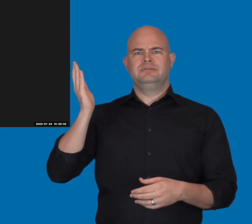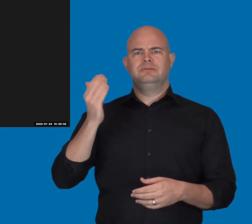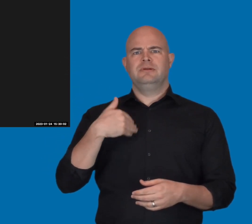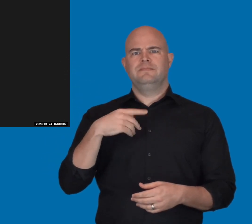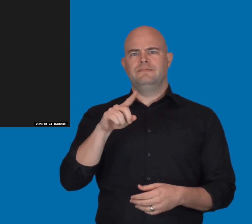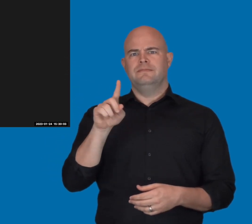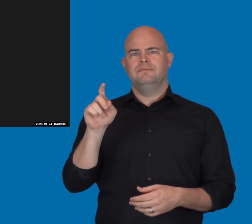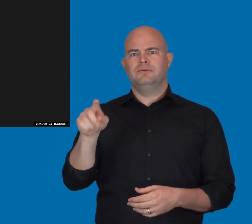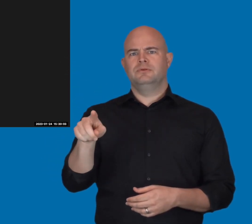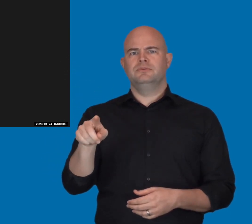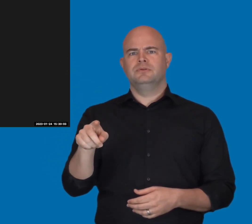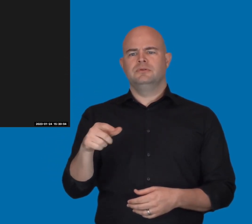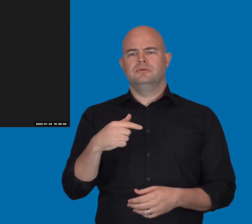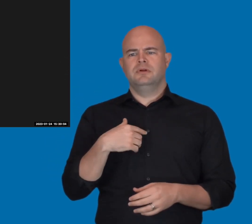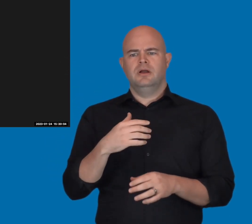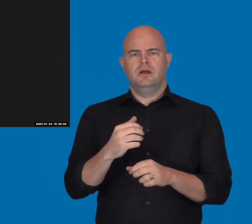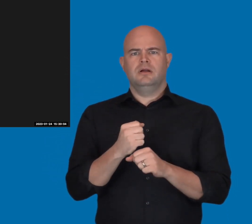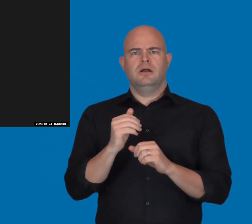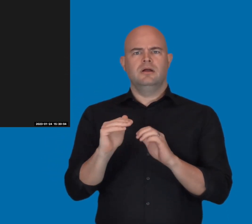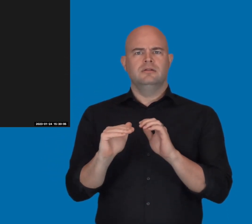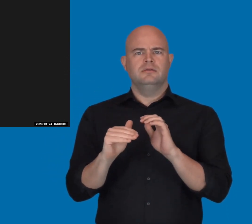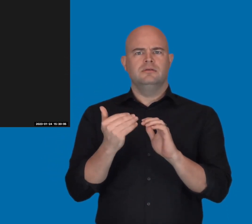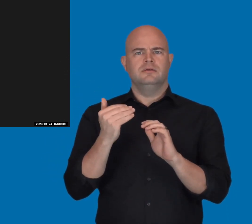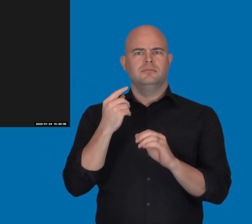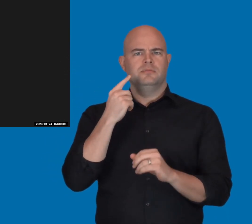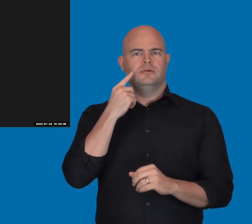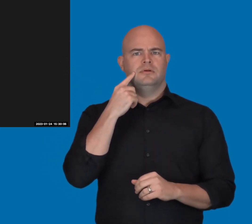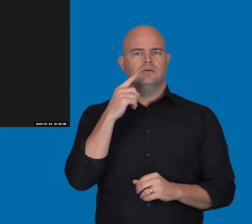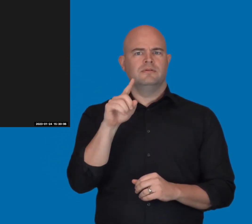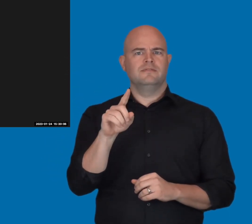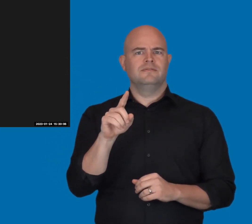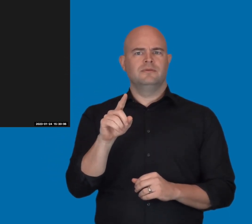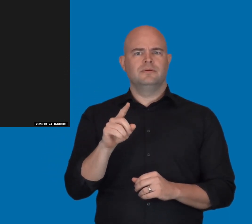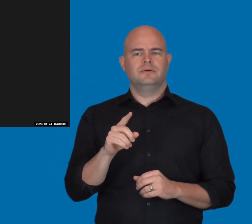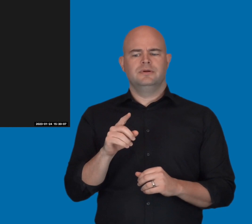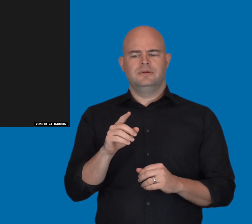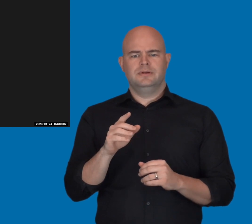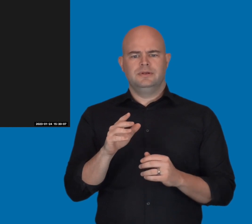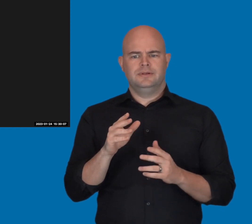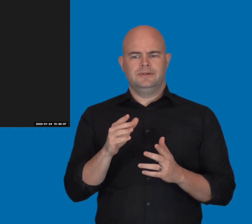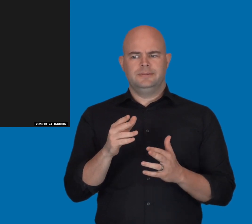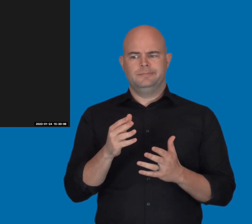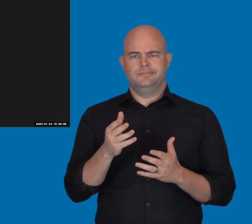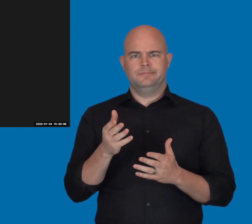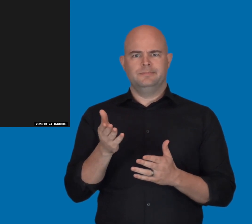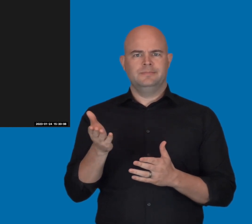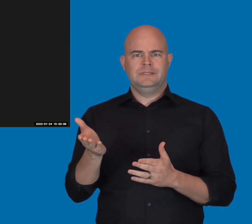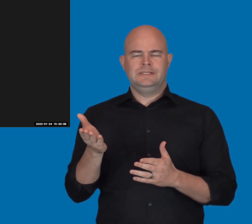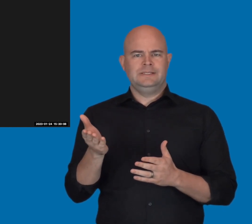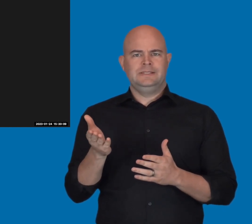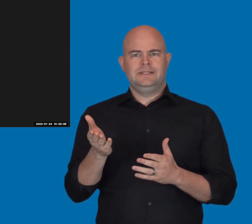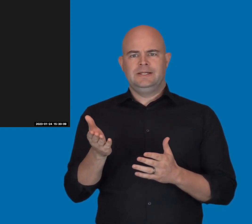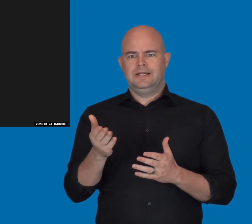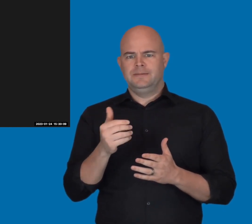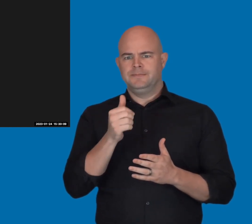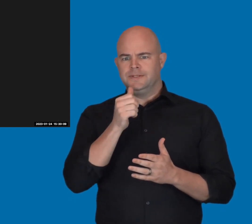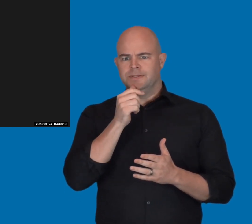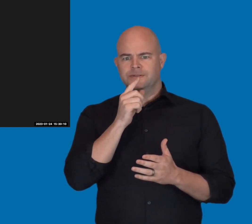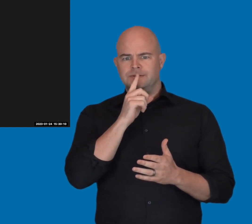and accessible and inclusive campus community, right? So, now we'll -- with the time remaining we'll open